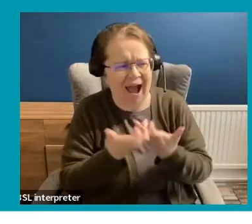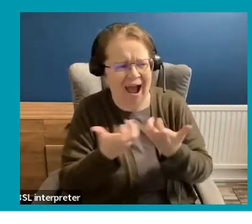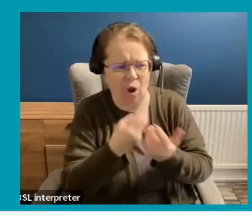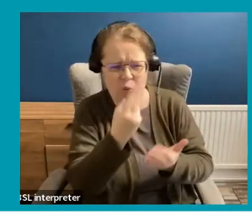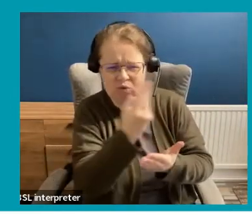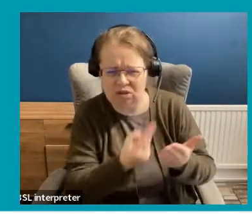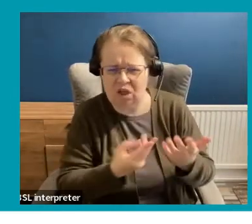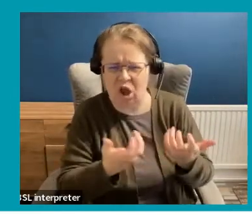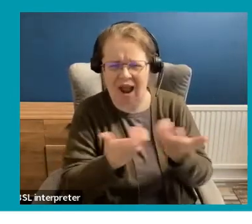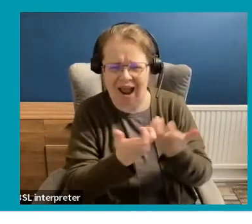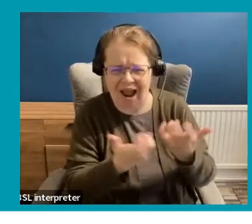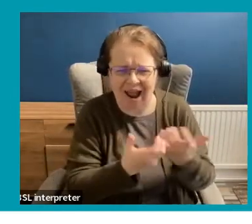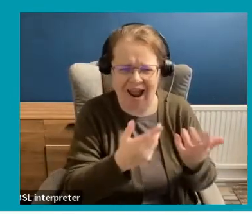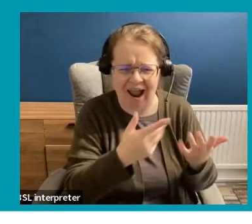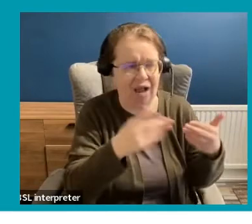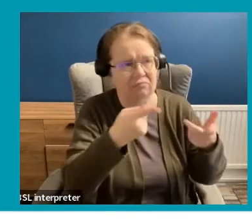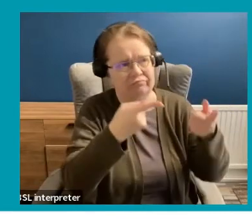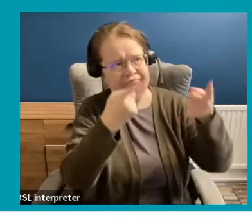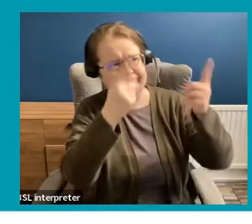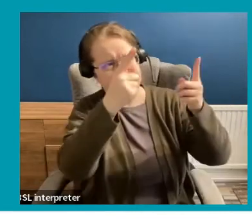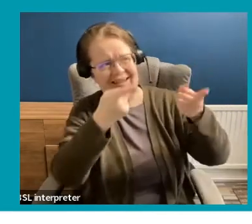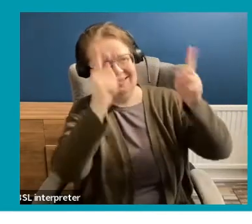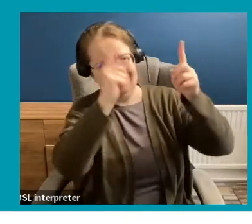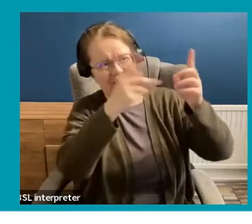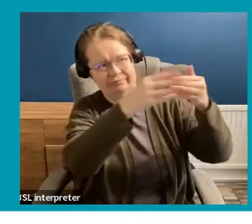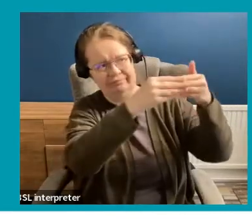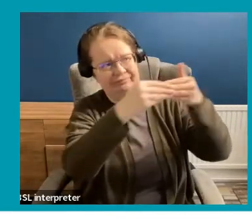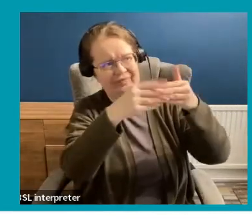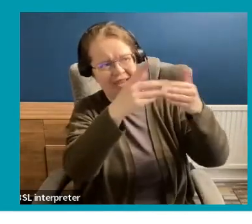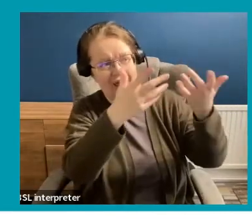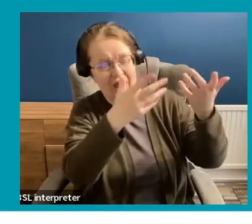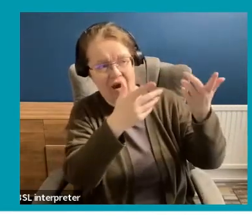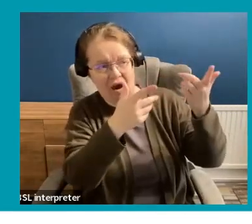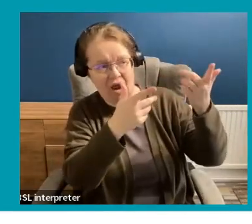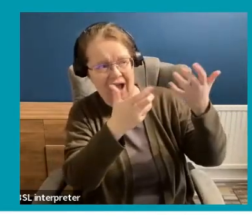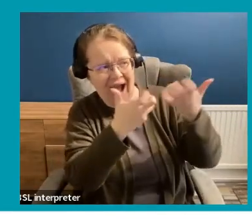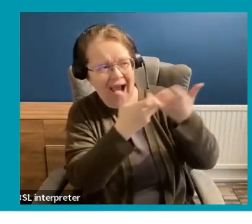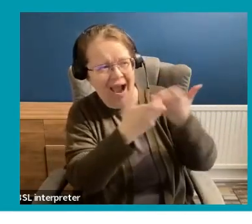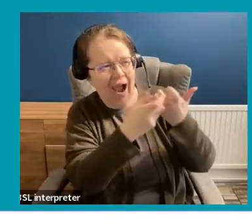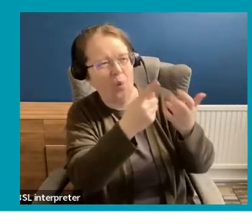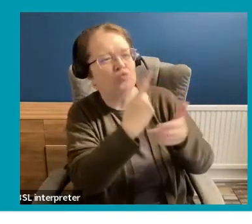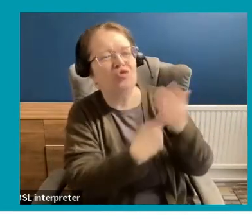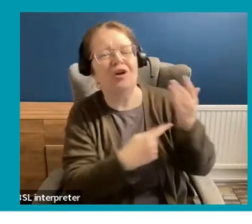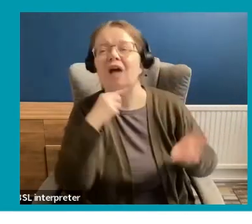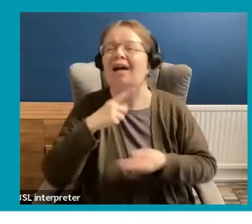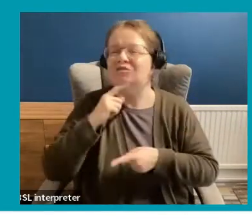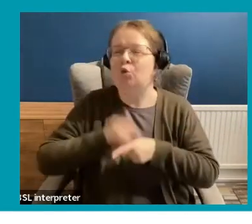see your leaders walking the talk. That's kind of the first area.